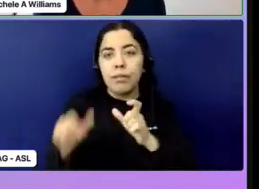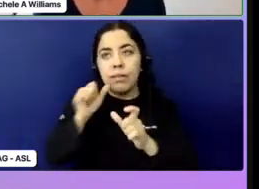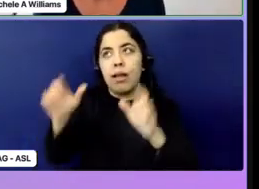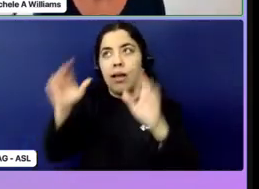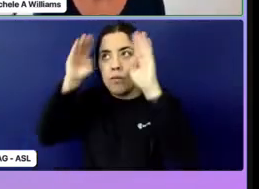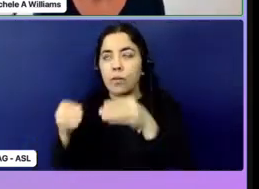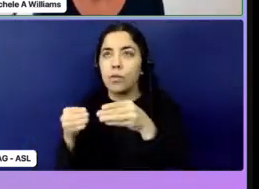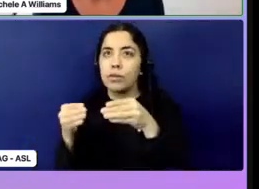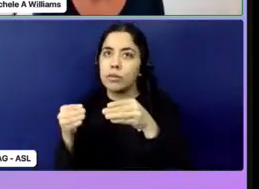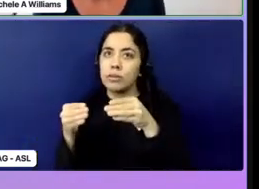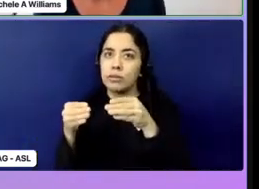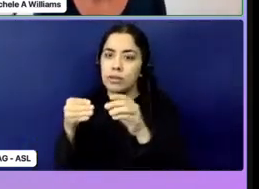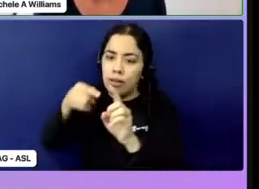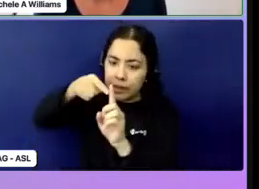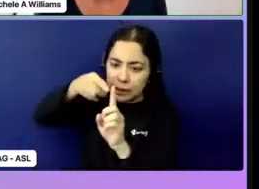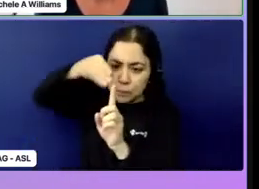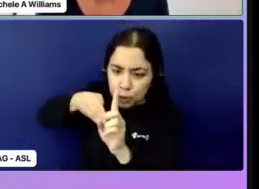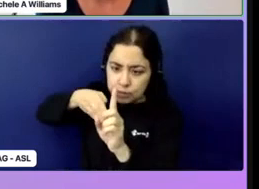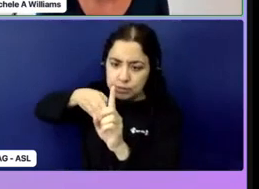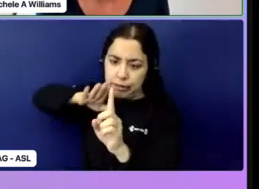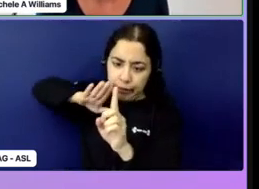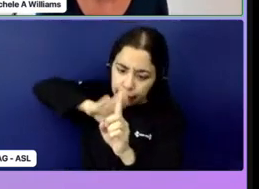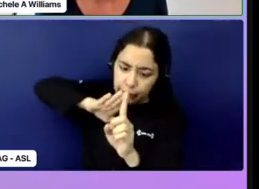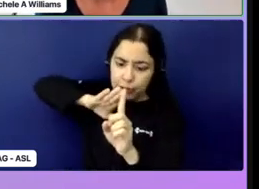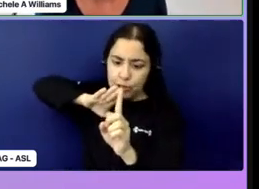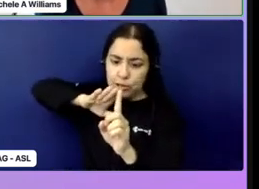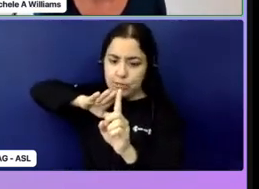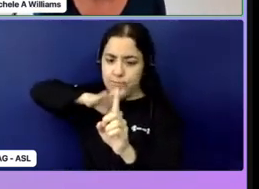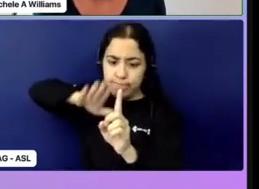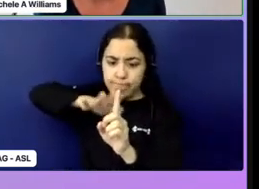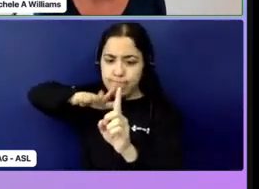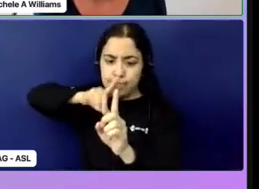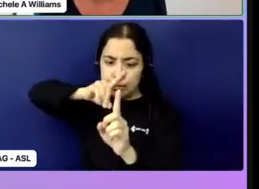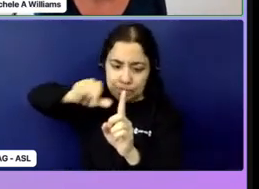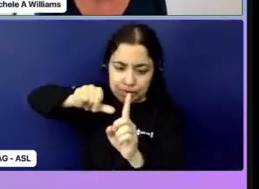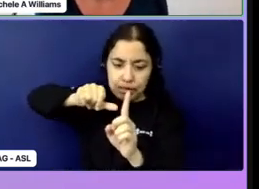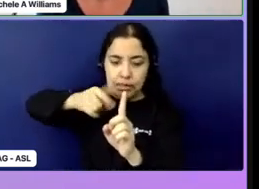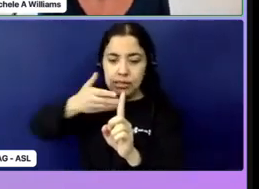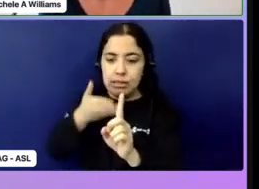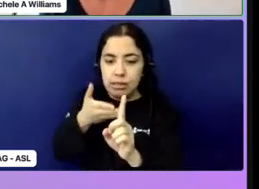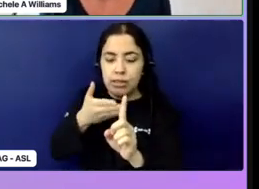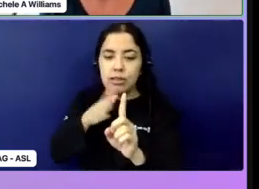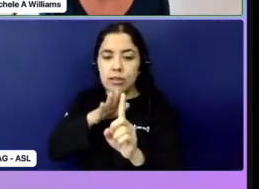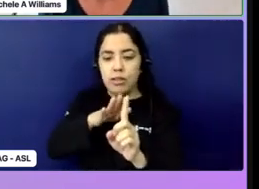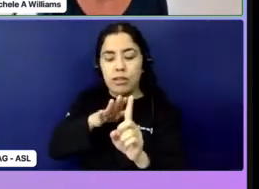viewed as diversity, and we should be striving for equity and inclusion, rather than